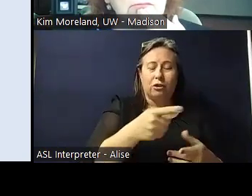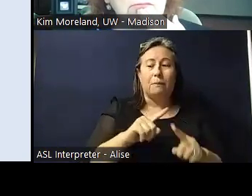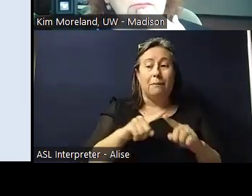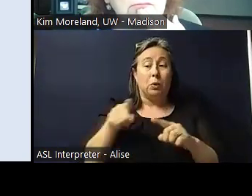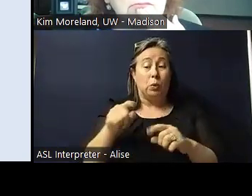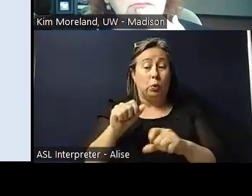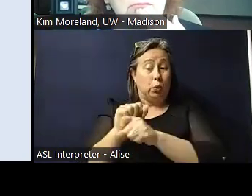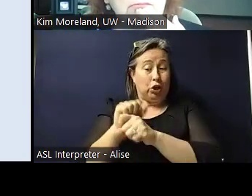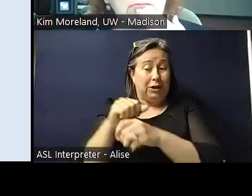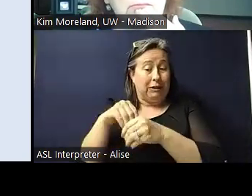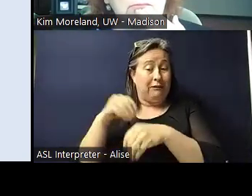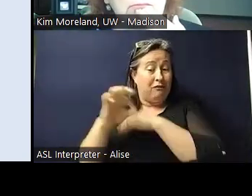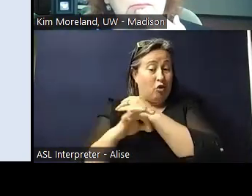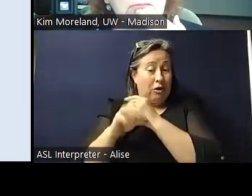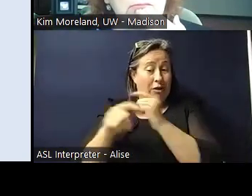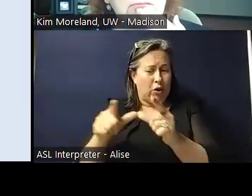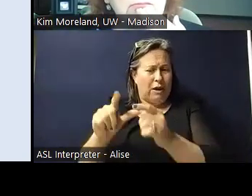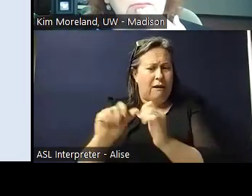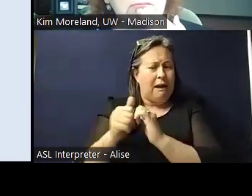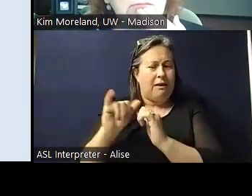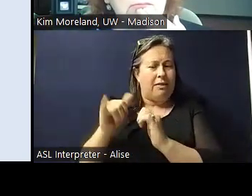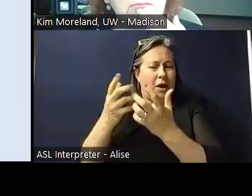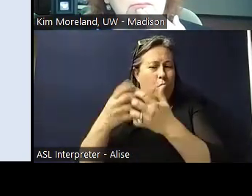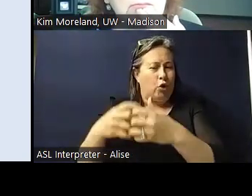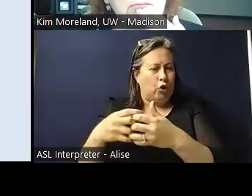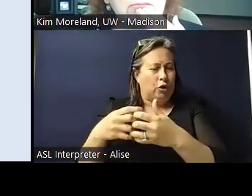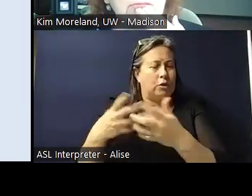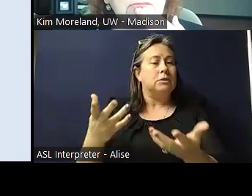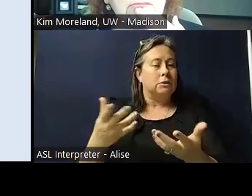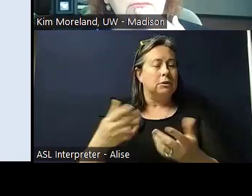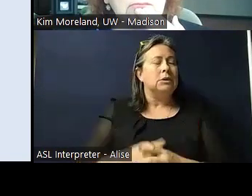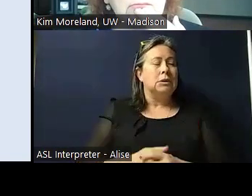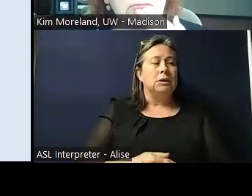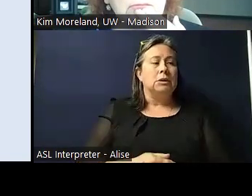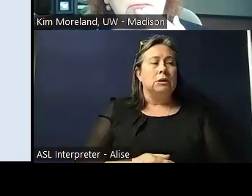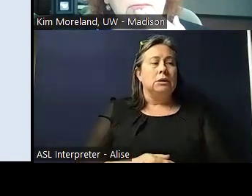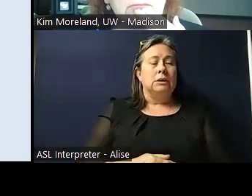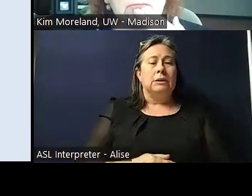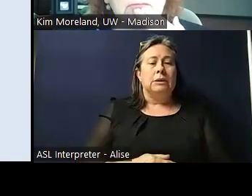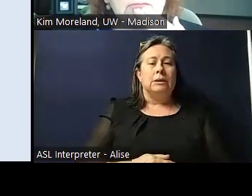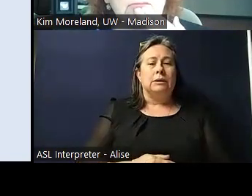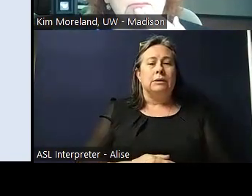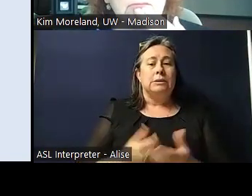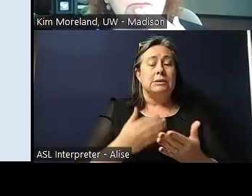How does that work? One of the things that we not uncommonly do at Penn